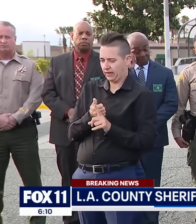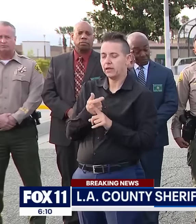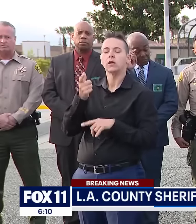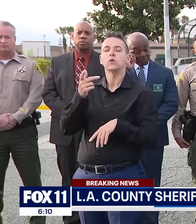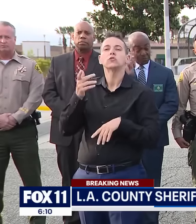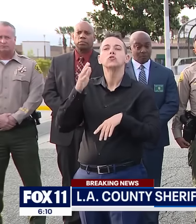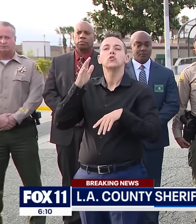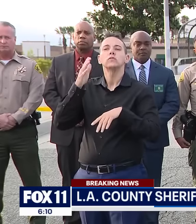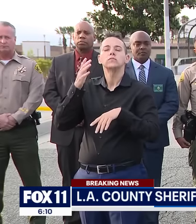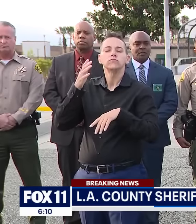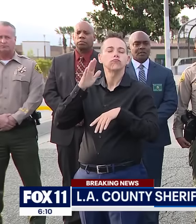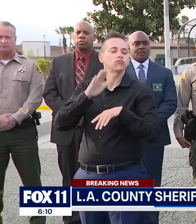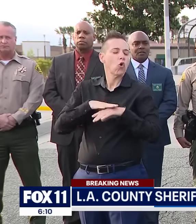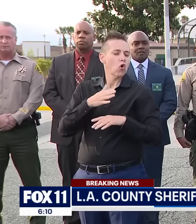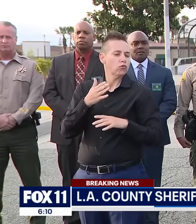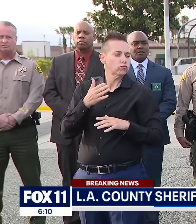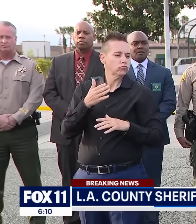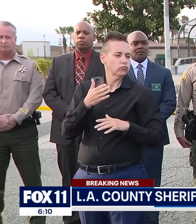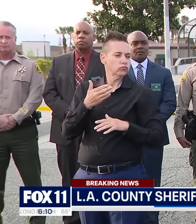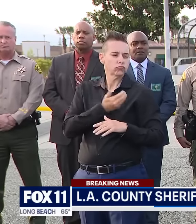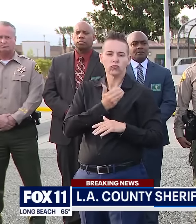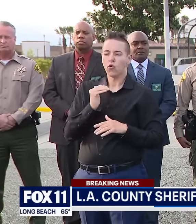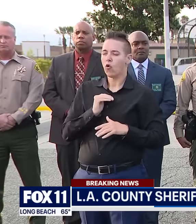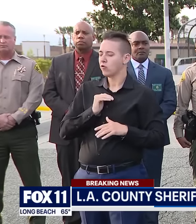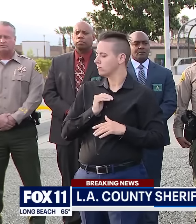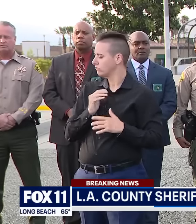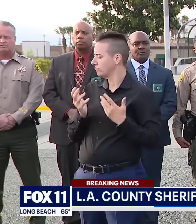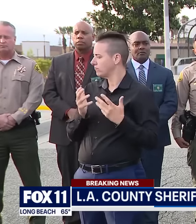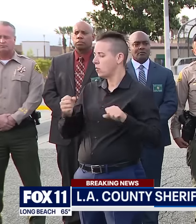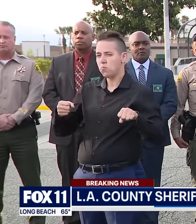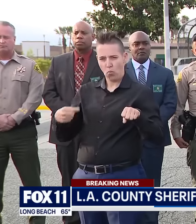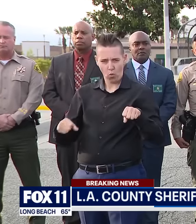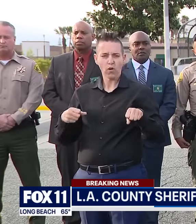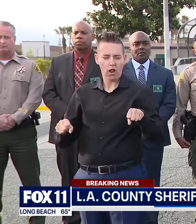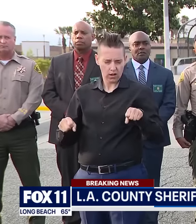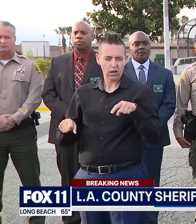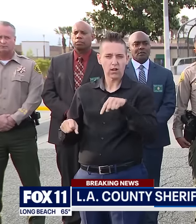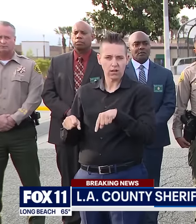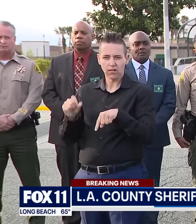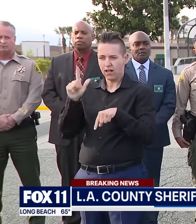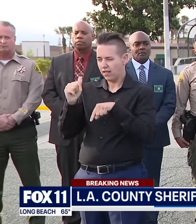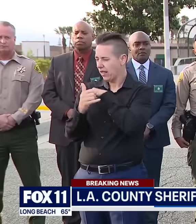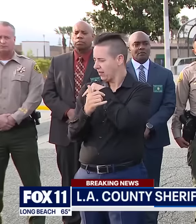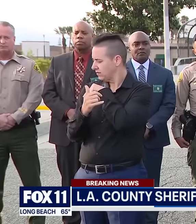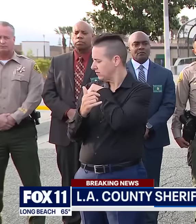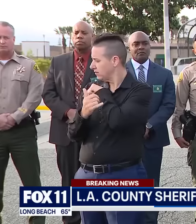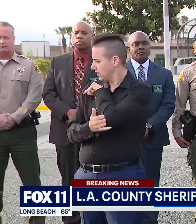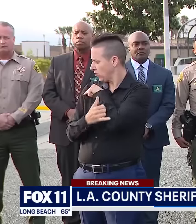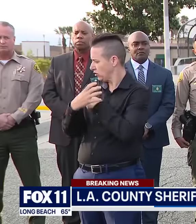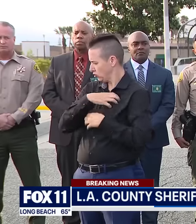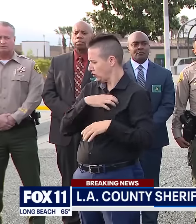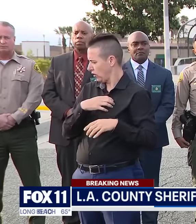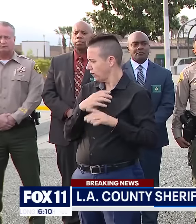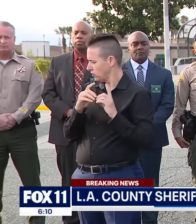we're looking at. And if we gain any new information, we'll do whatever we can to put it out. I heard a question over here. To my right was he training? Was he